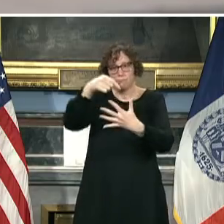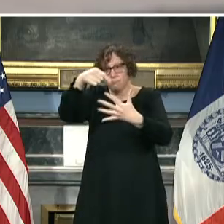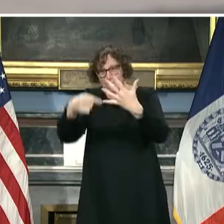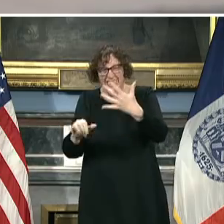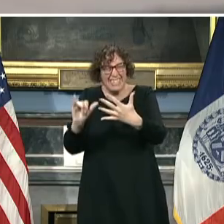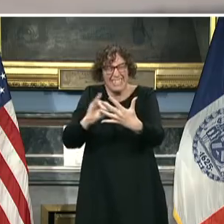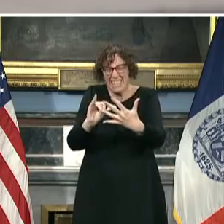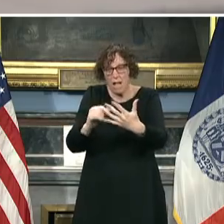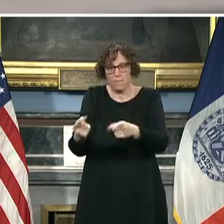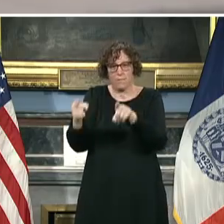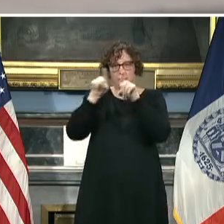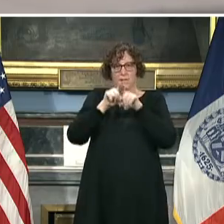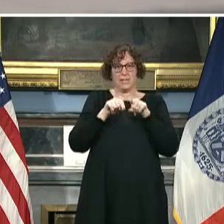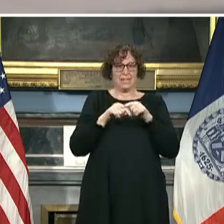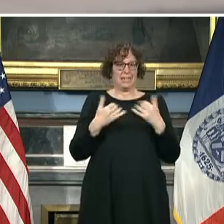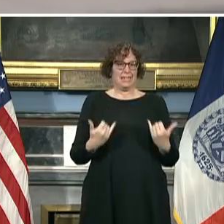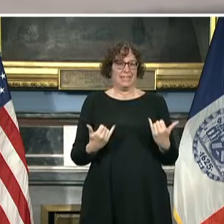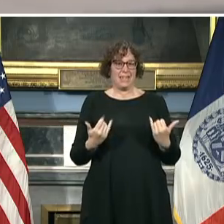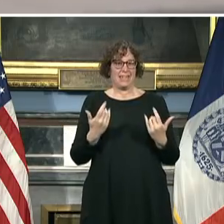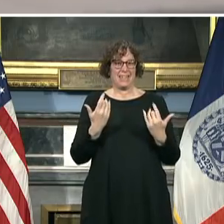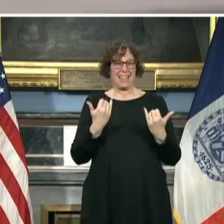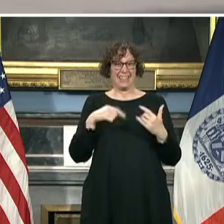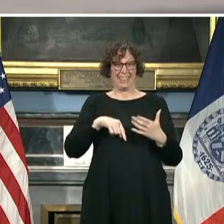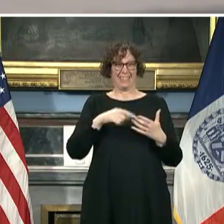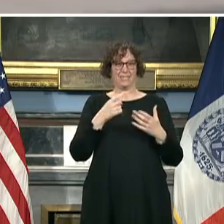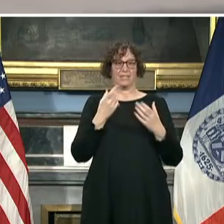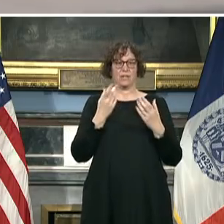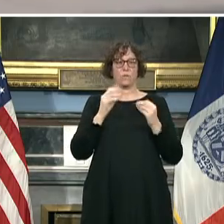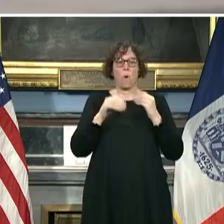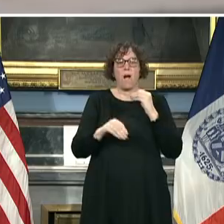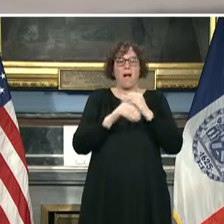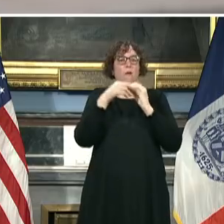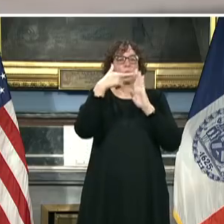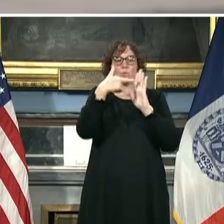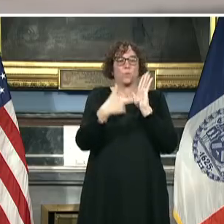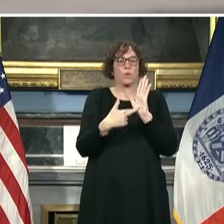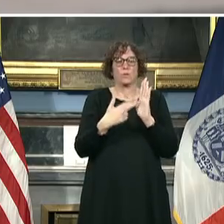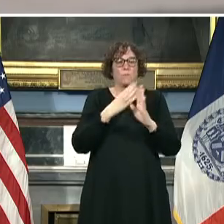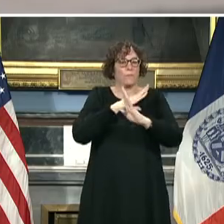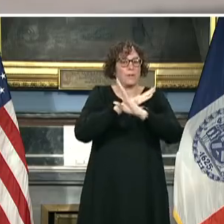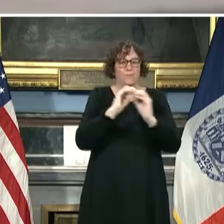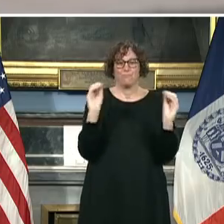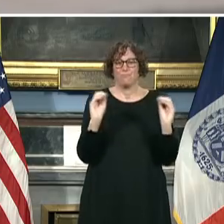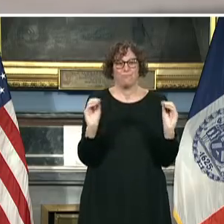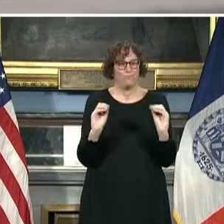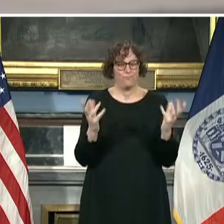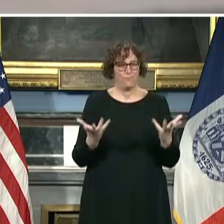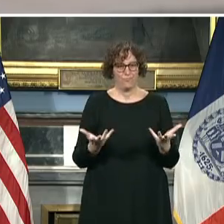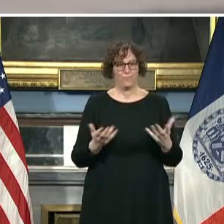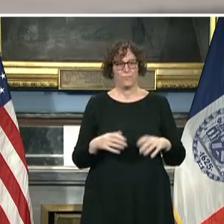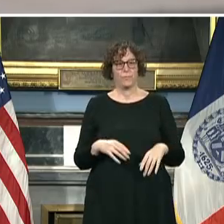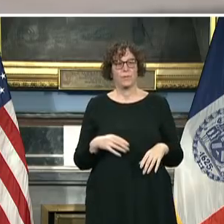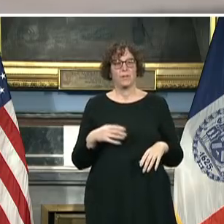EE.BOLI THERE WERE SPECIFIC PRECAUTIONS THAT NEEDED TO BE TAKEN. THIS IS IN NO W,AY SHAPE OR